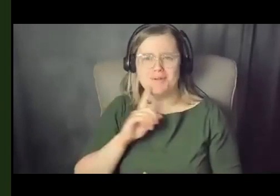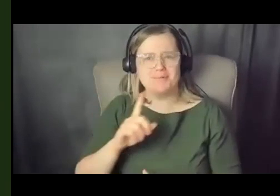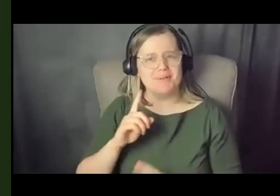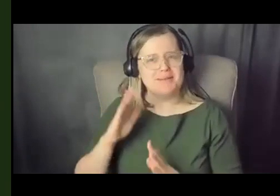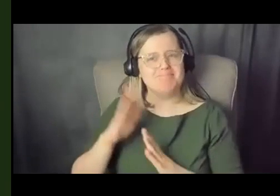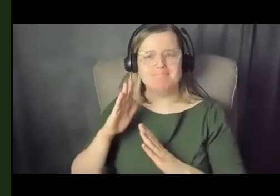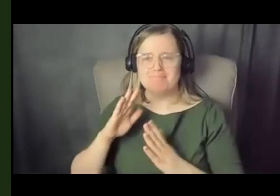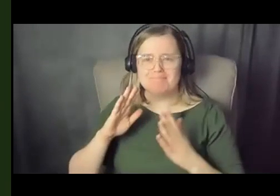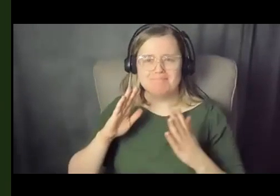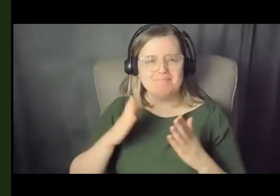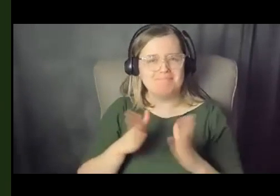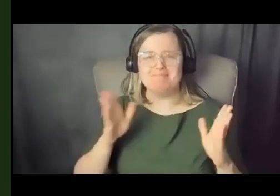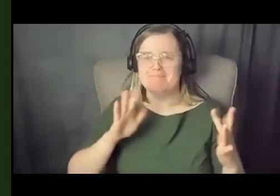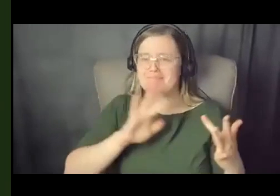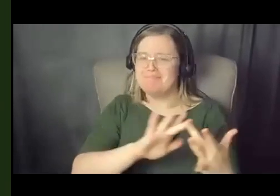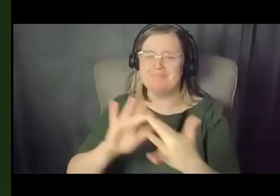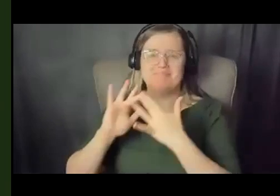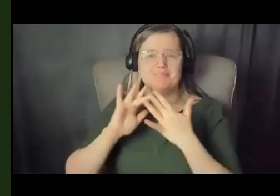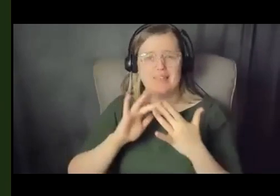public outreach and in person public outreach.